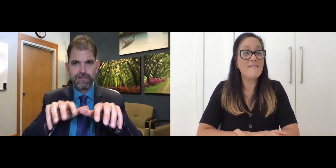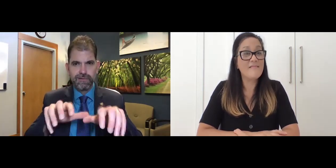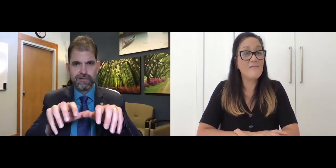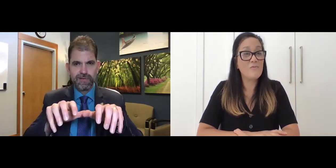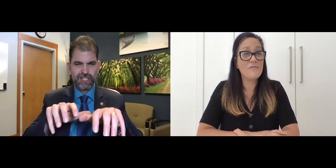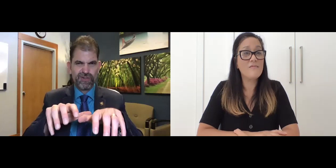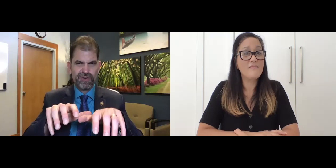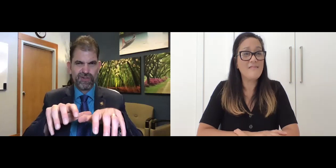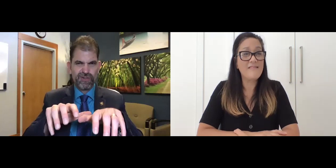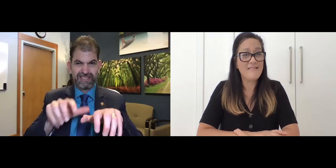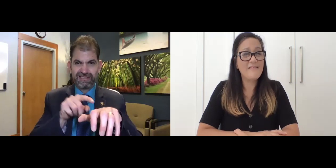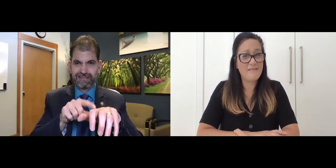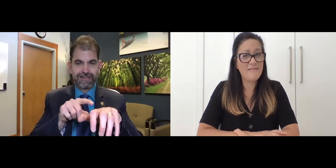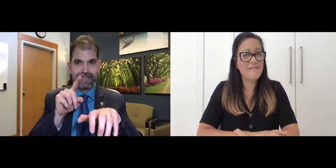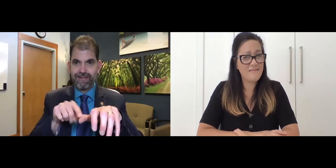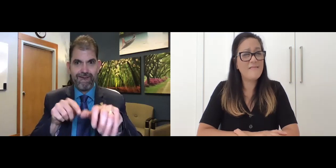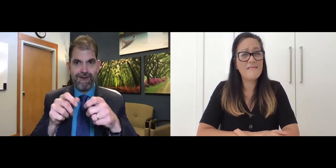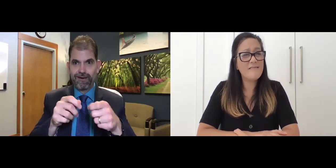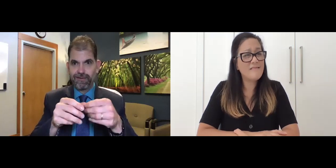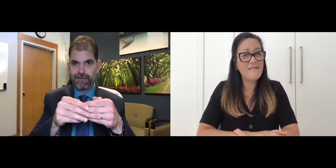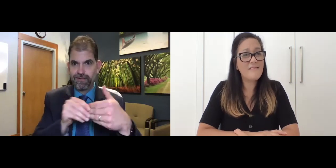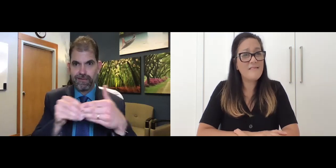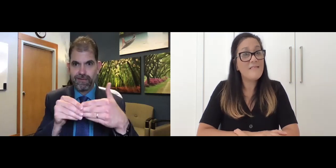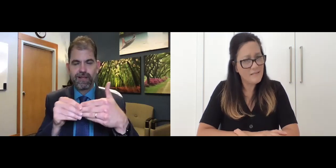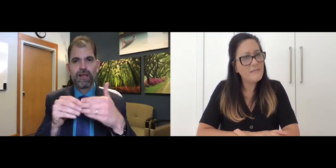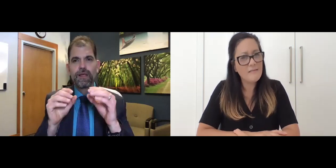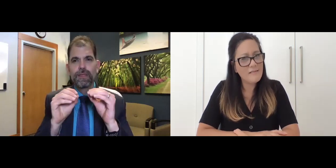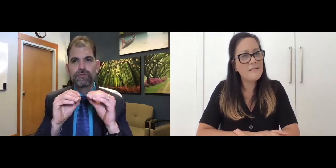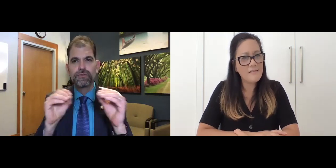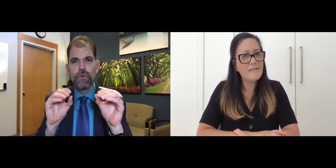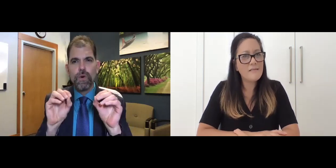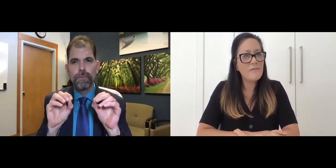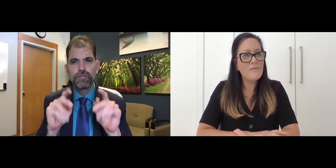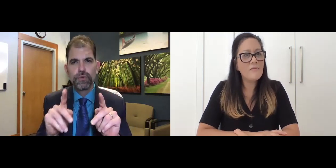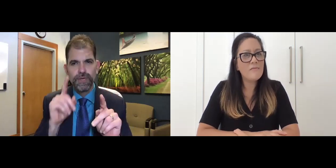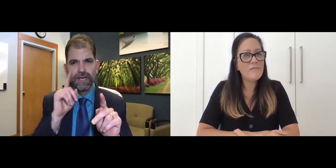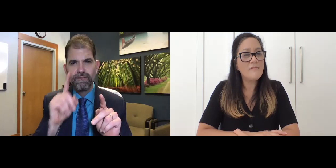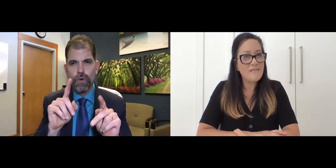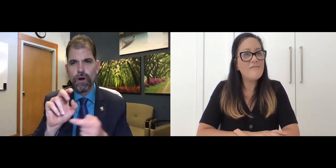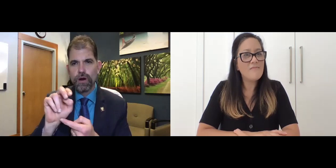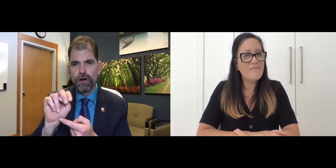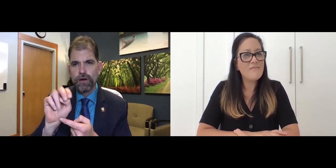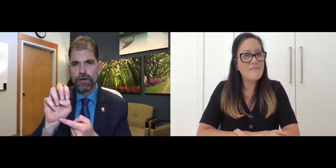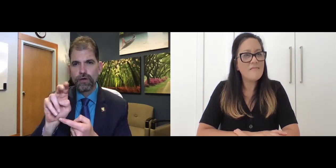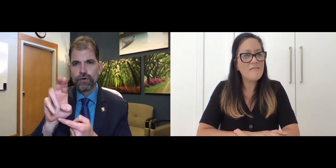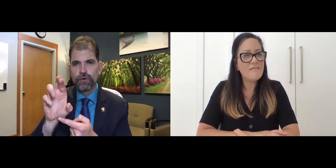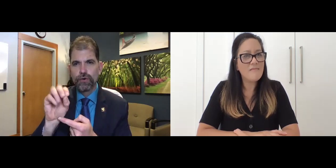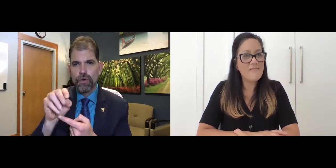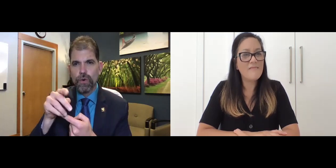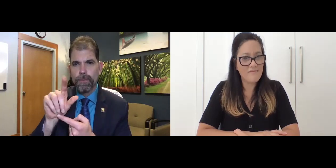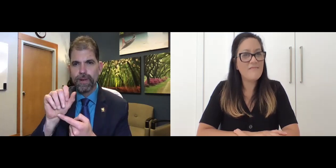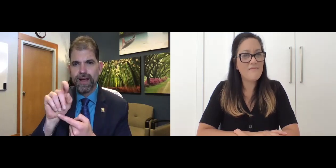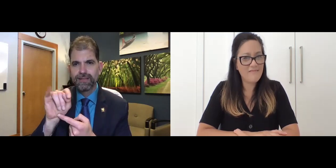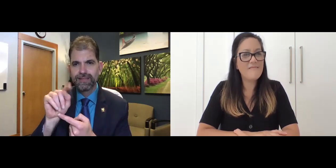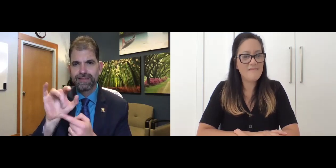and the brain to some degree loses its plasticity.